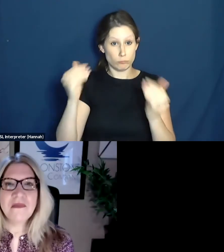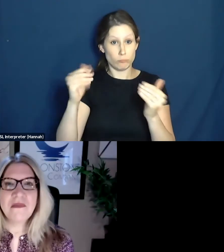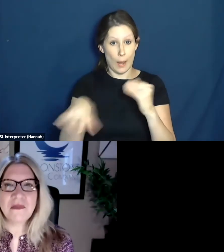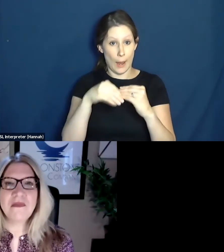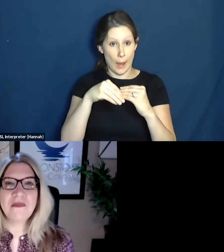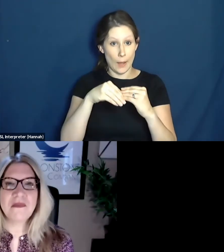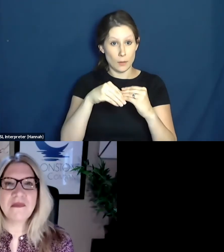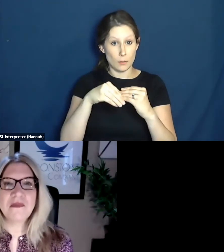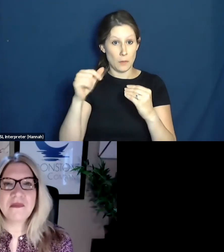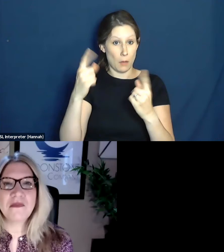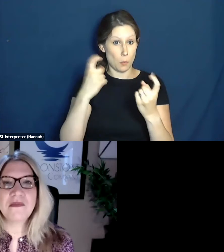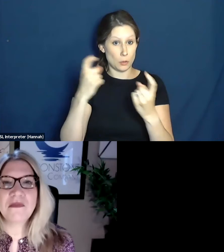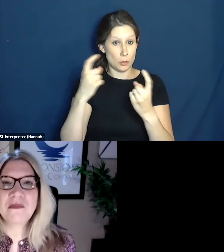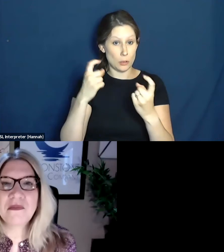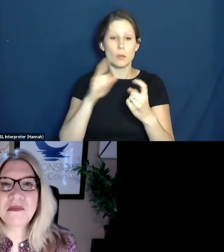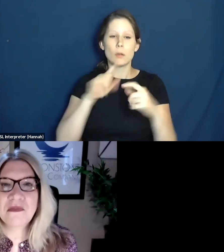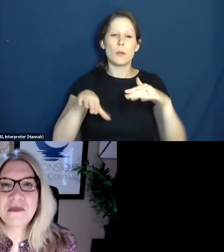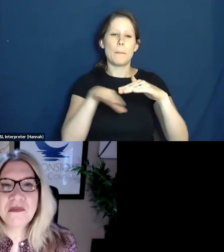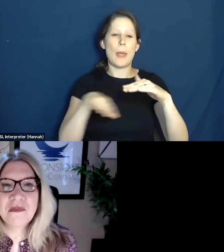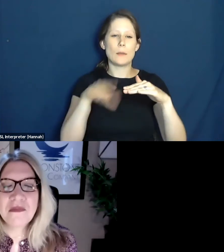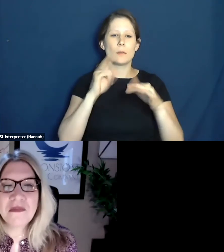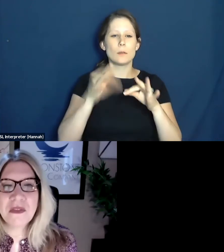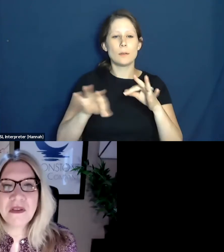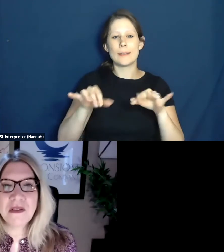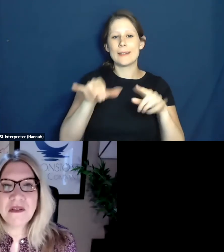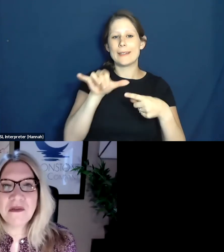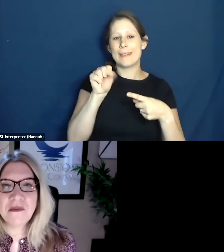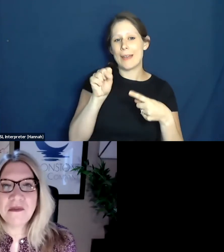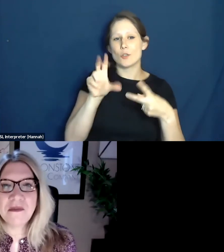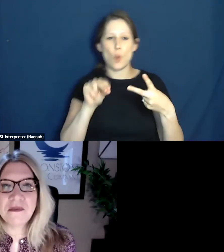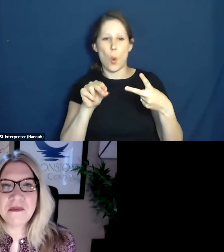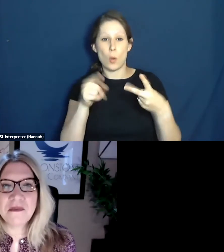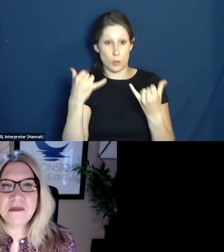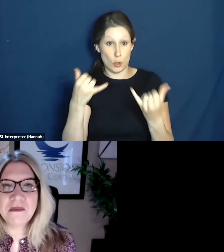is basically a simple yes or no question, are you currently served by the Missouri ArtSafe.